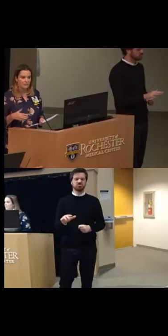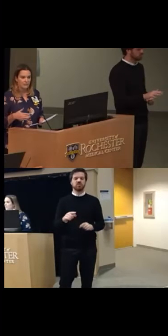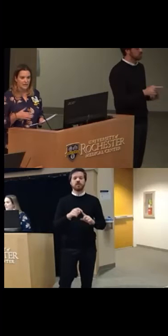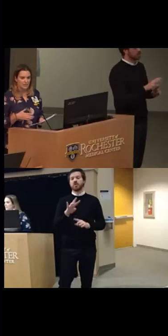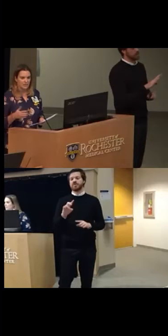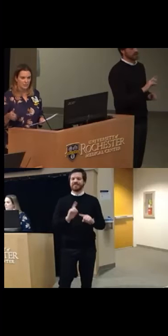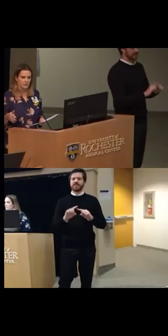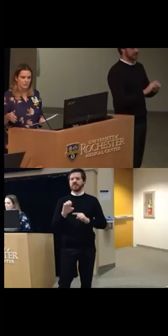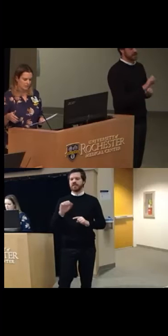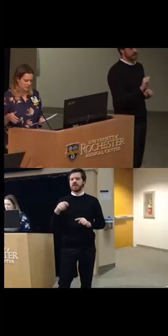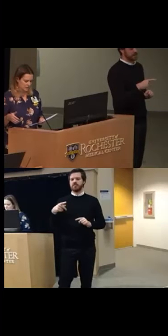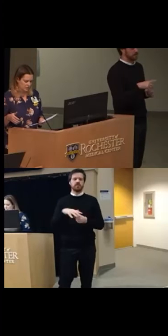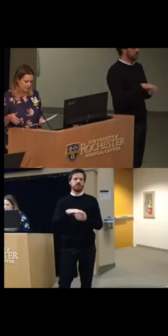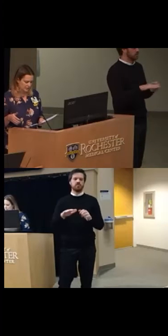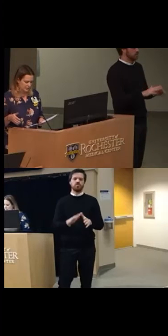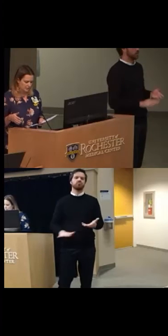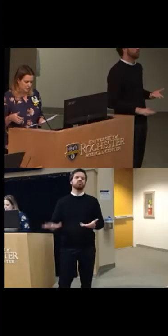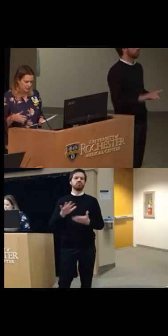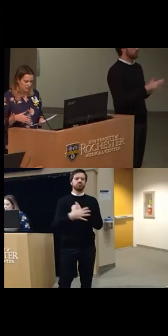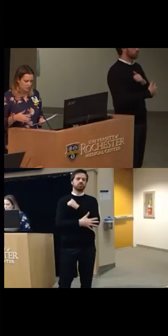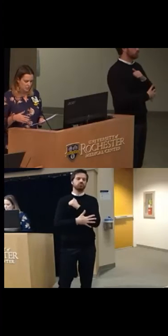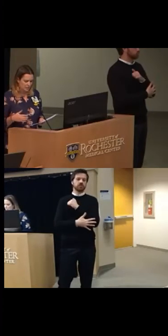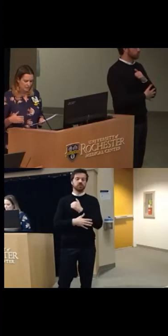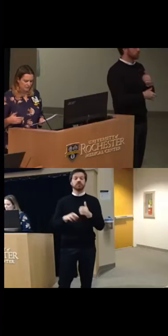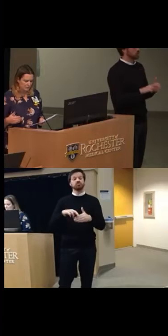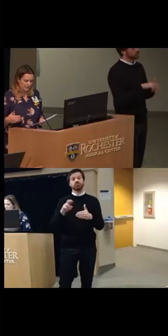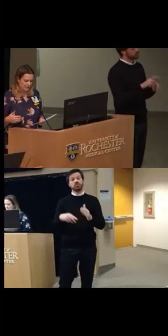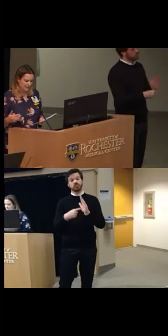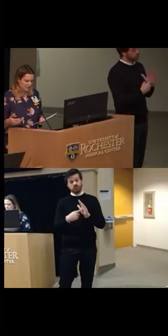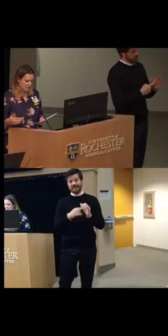different EAP sources across the country so results show that individuals that engage in